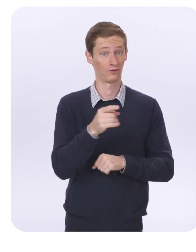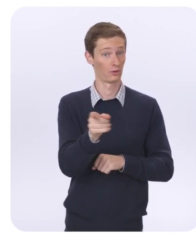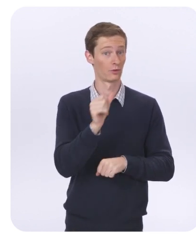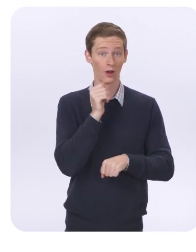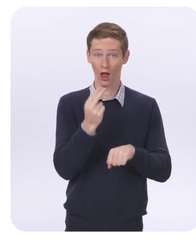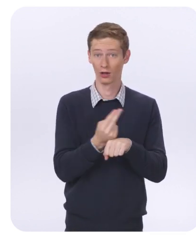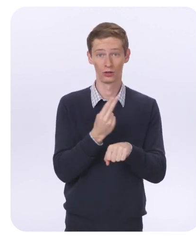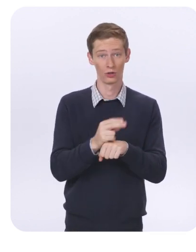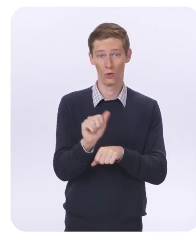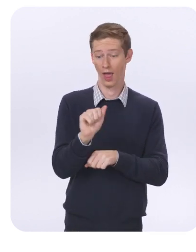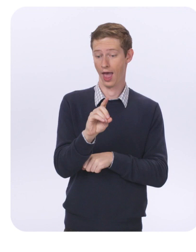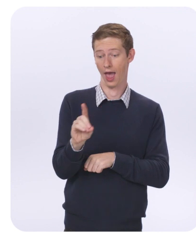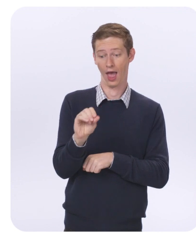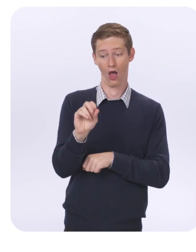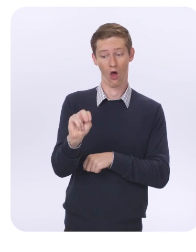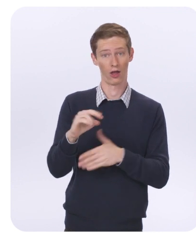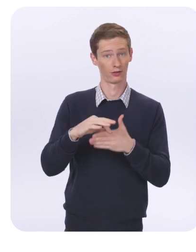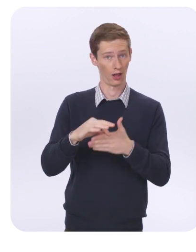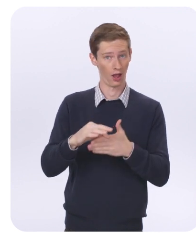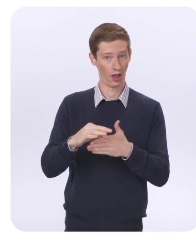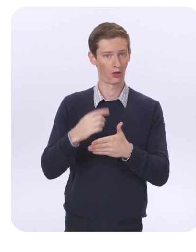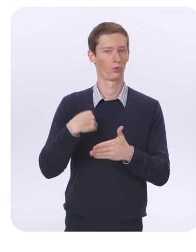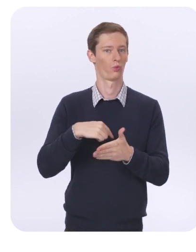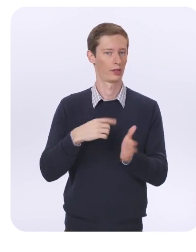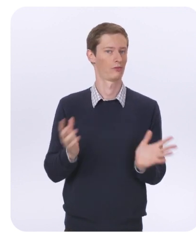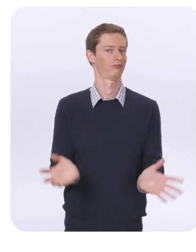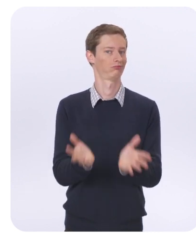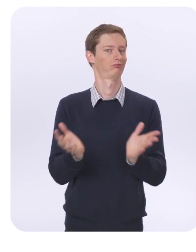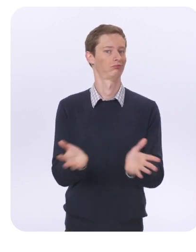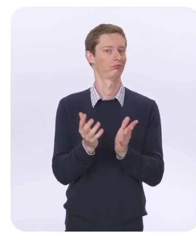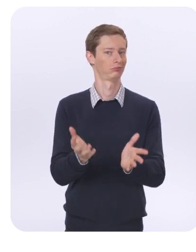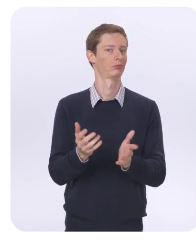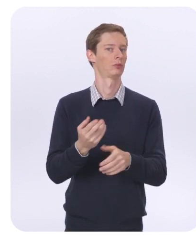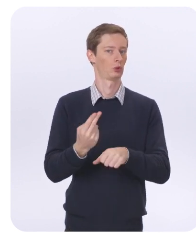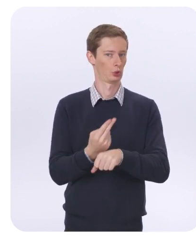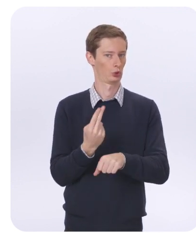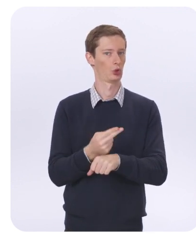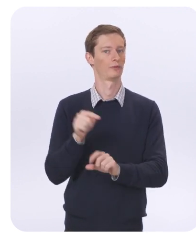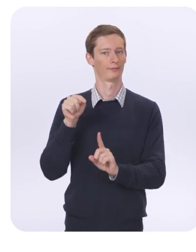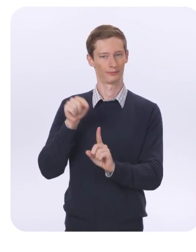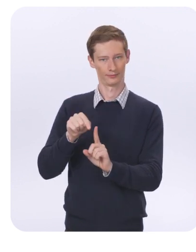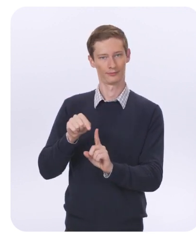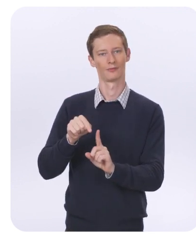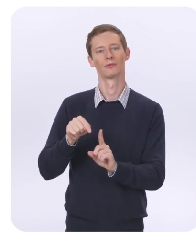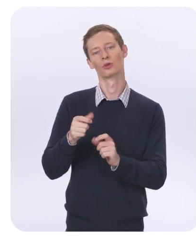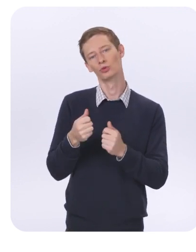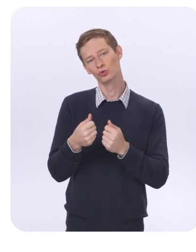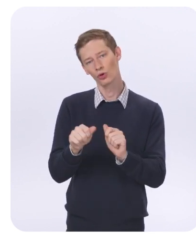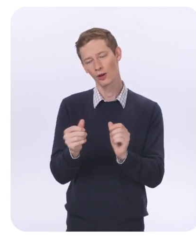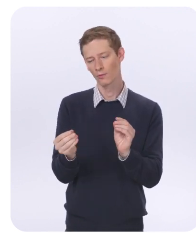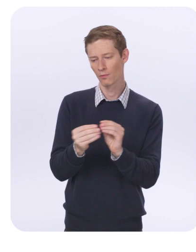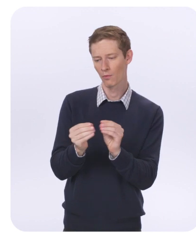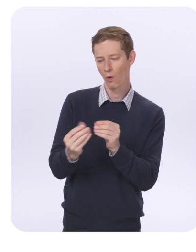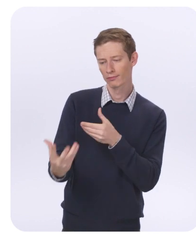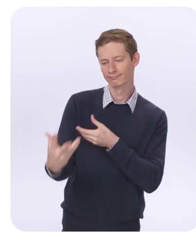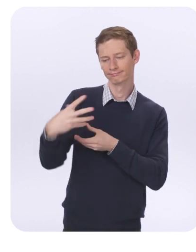as a way to further engage your existing user base and as a way to drive additional monetization beyond the initial purchase of your app.